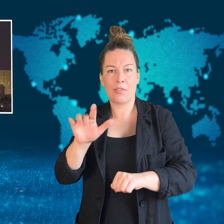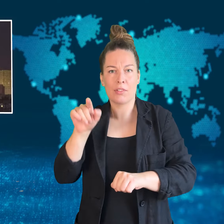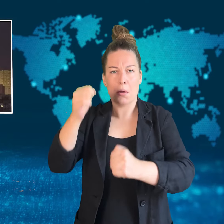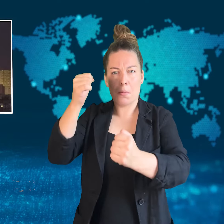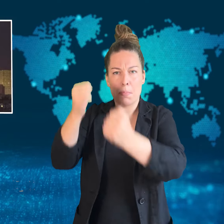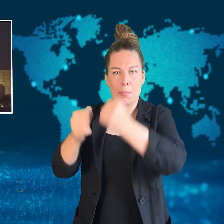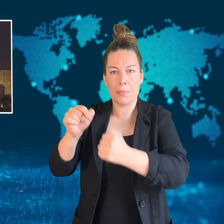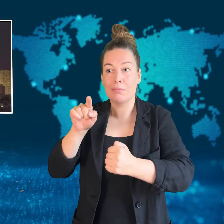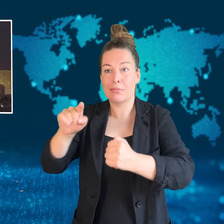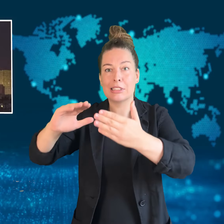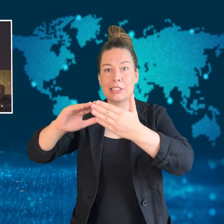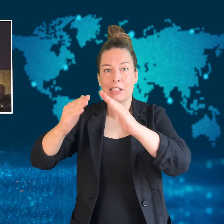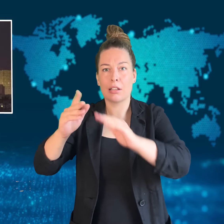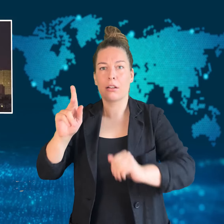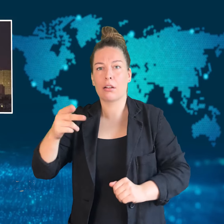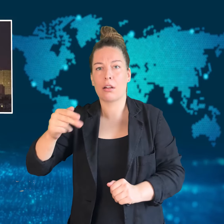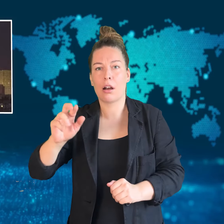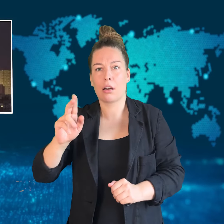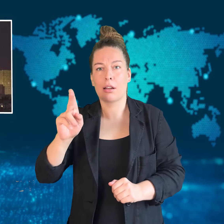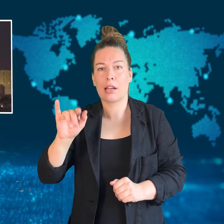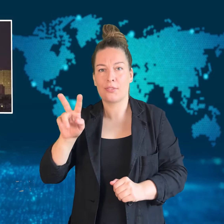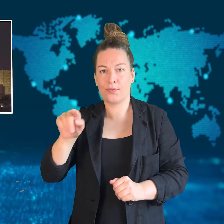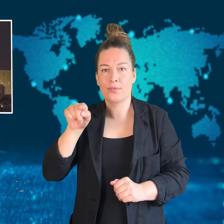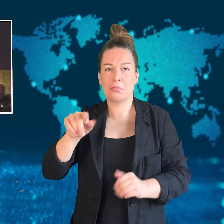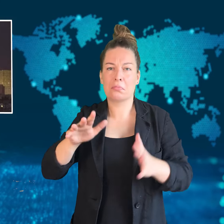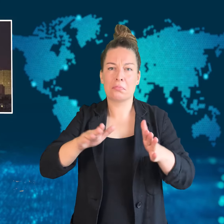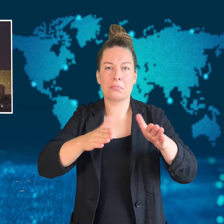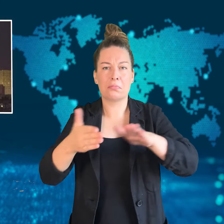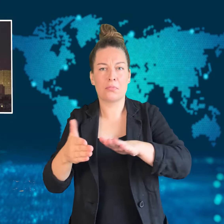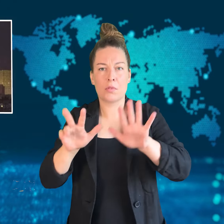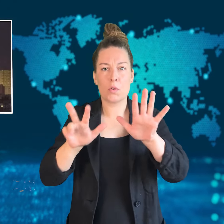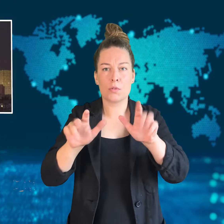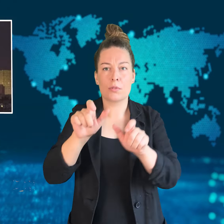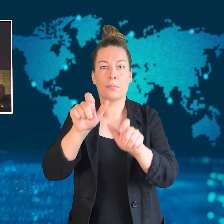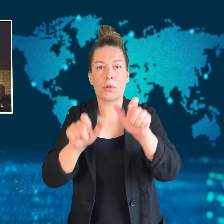Many of the injured and one of the deaths were children.